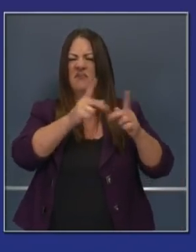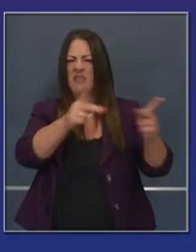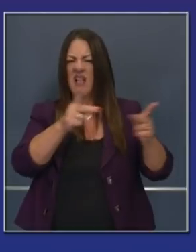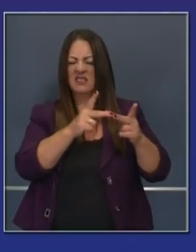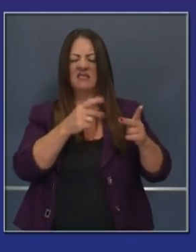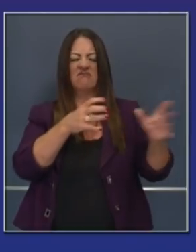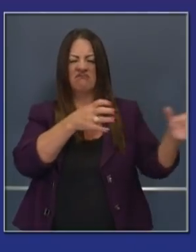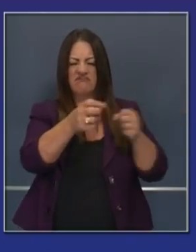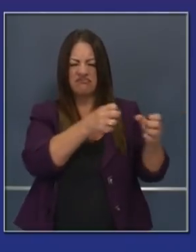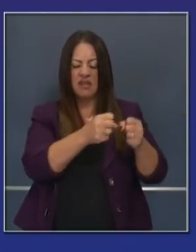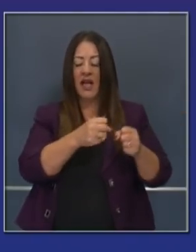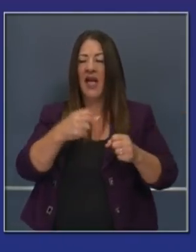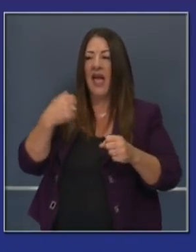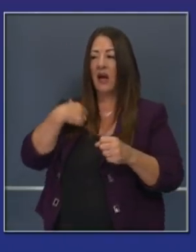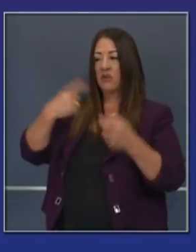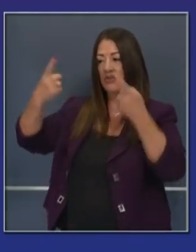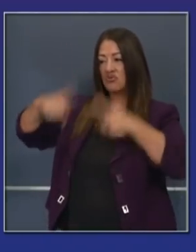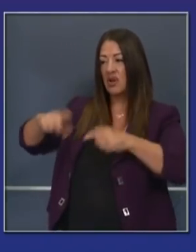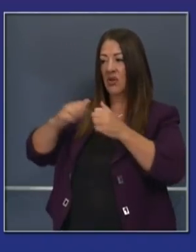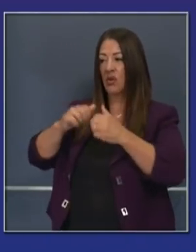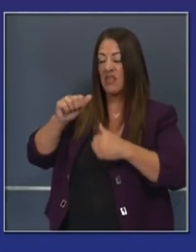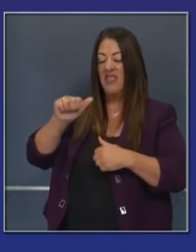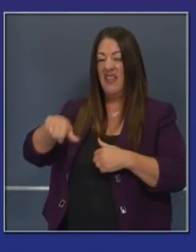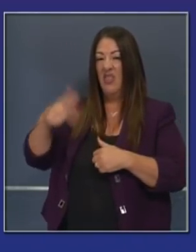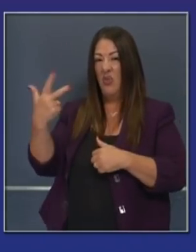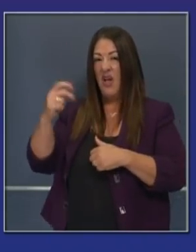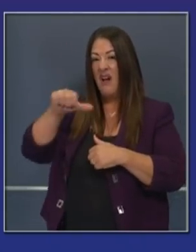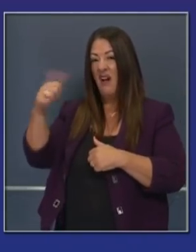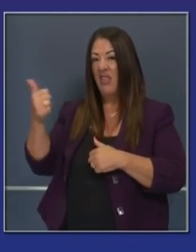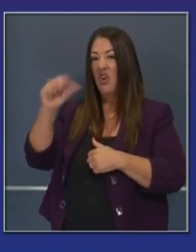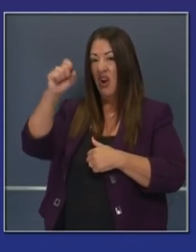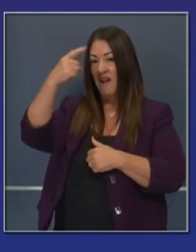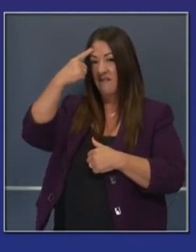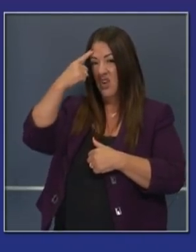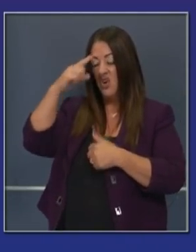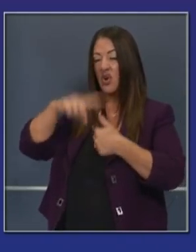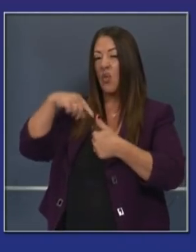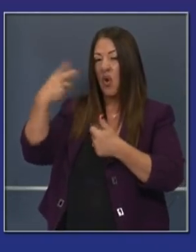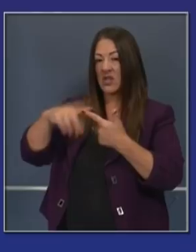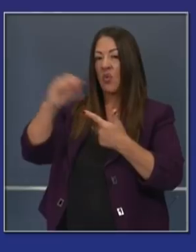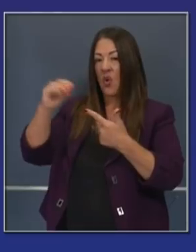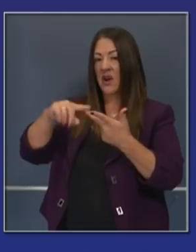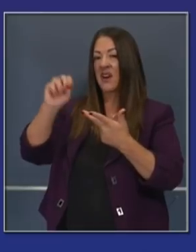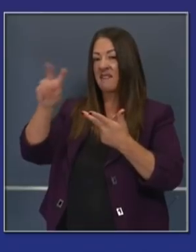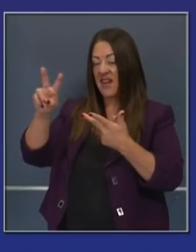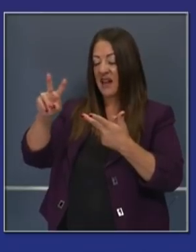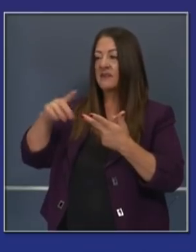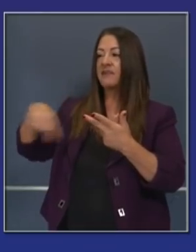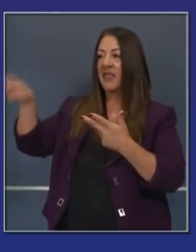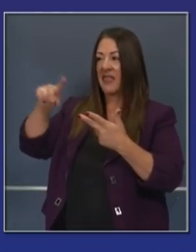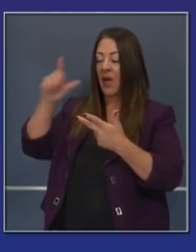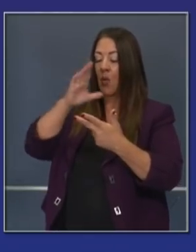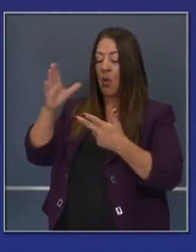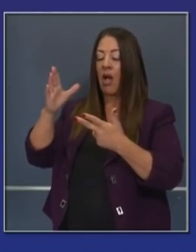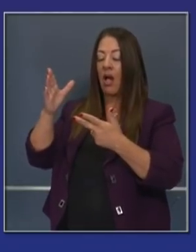OF THE HUMAN RESOURCE THAT WE HAVE. THESE RESEARCH SITUATIONS AND INSTITUTIONS OF HIGHER LEARNING AND WE -- WE WORKED THOSE